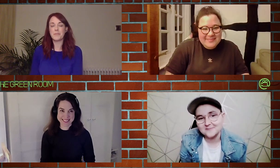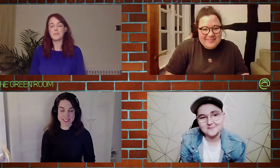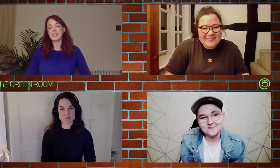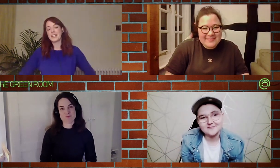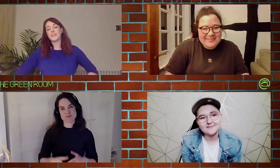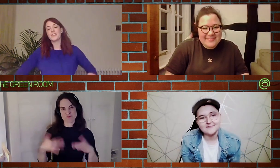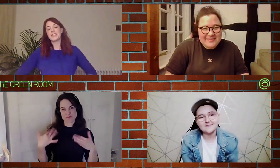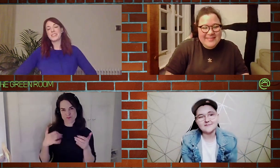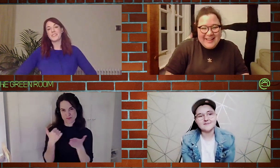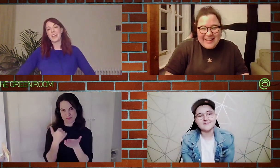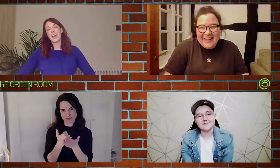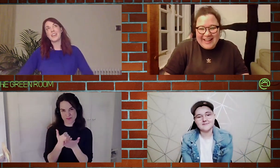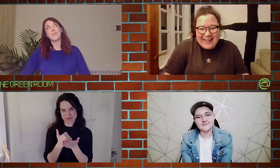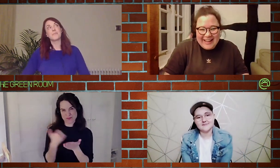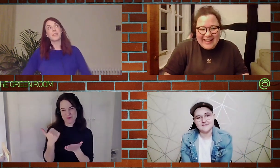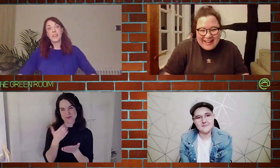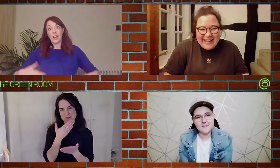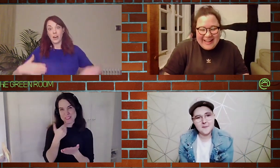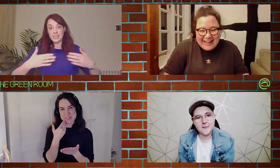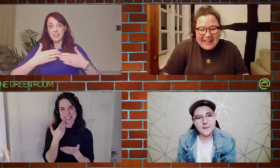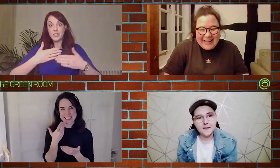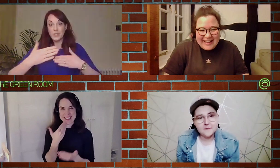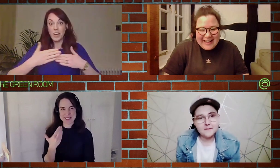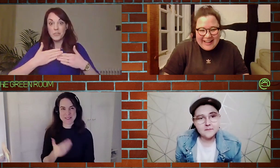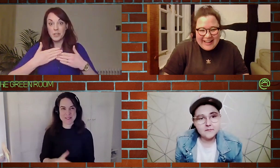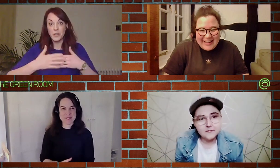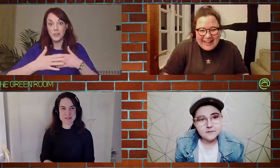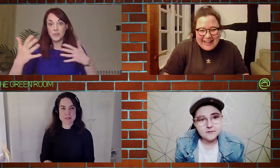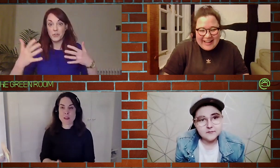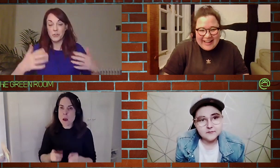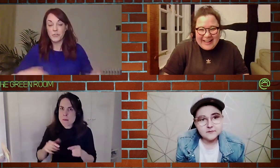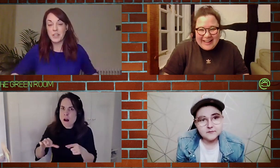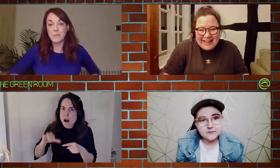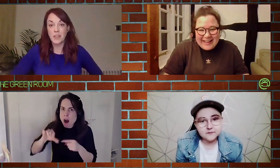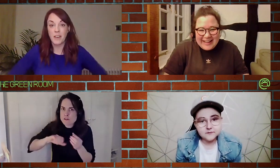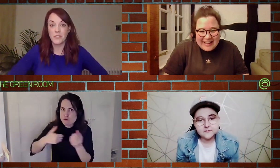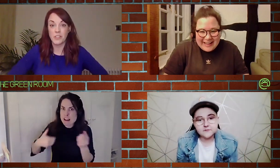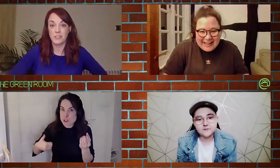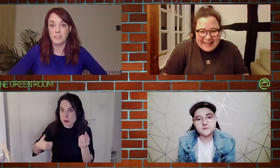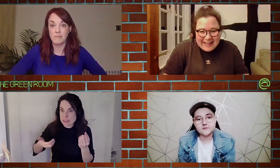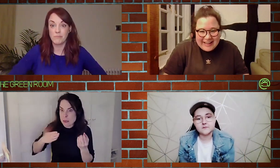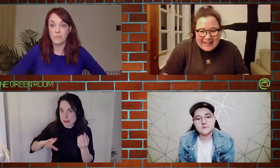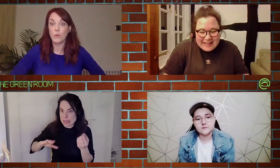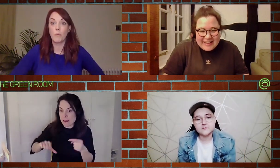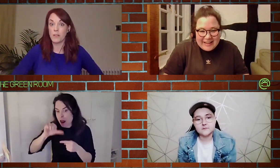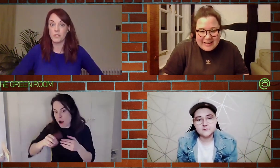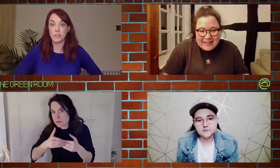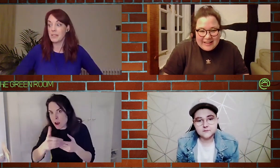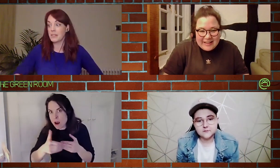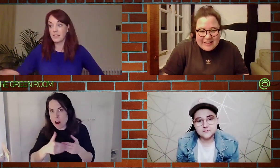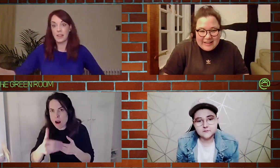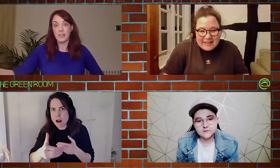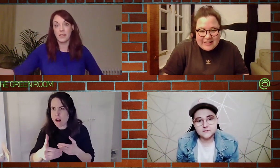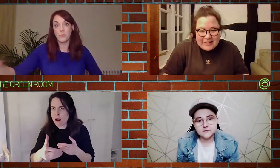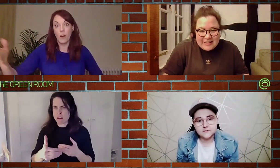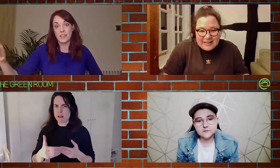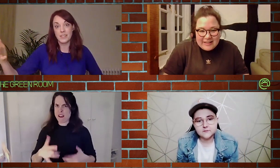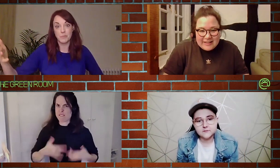Thats brilliant. No that's lovely. Since graduating you've seemed to have done so much. What I said before